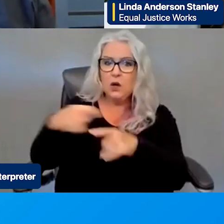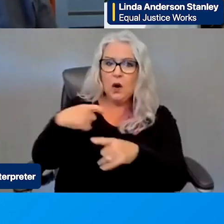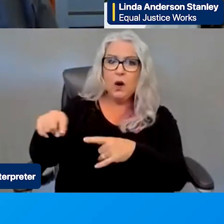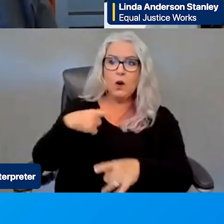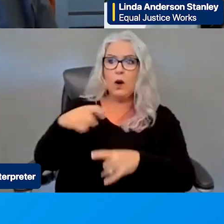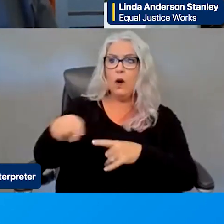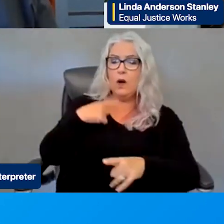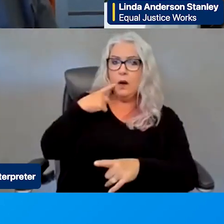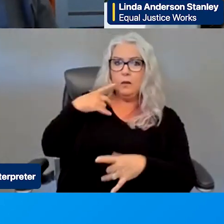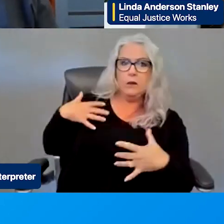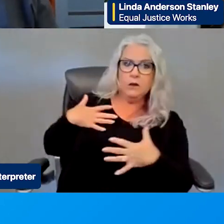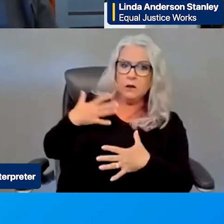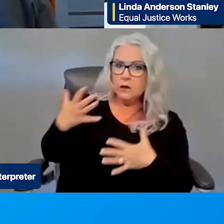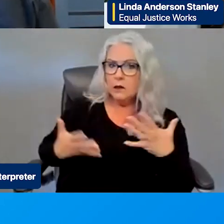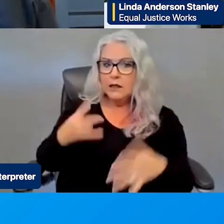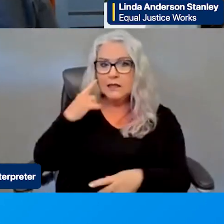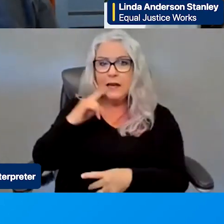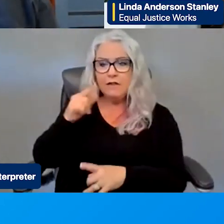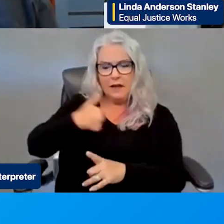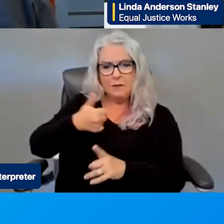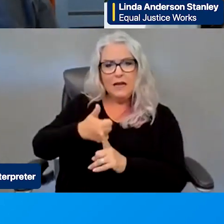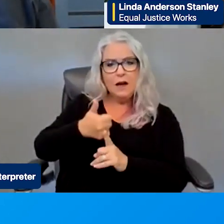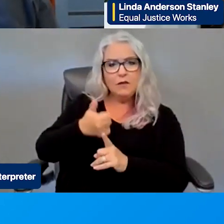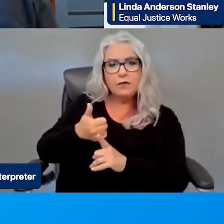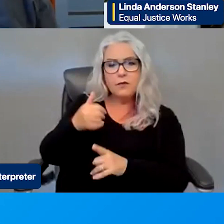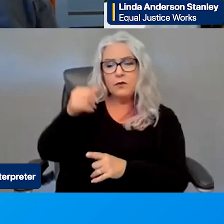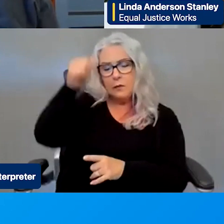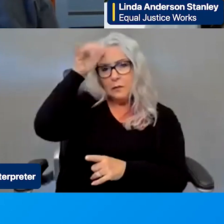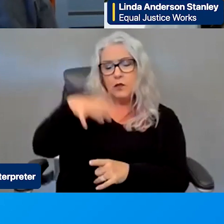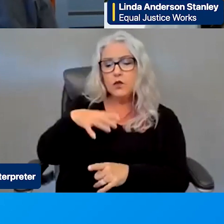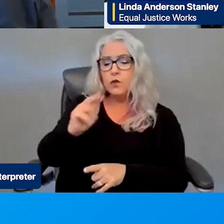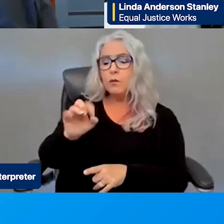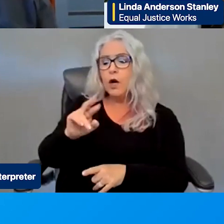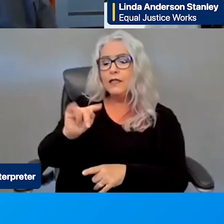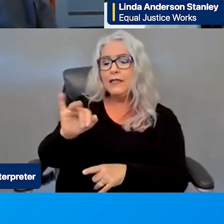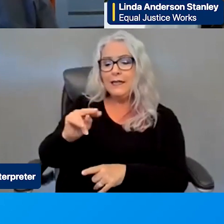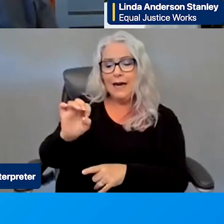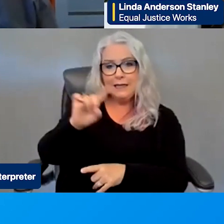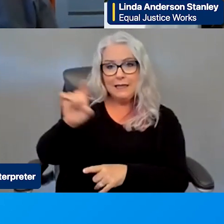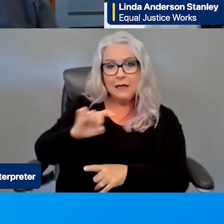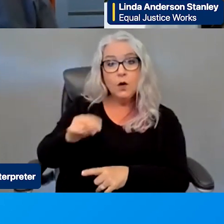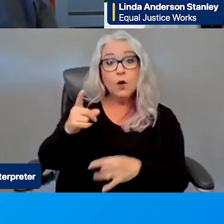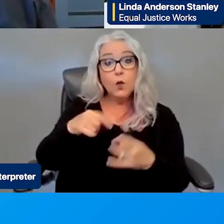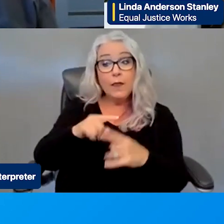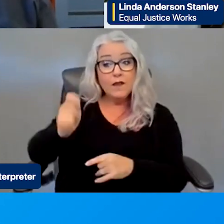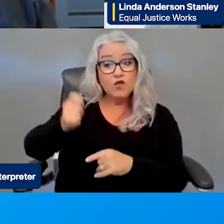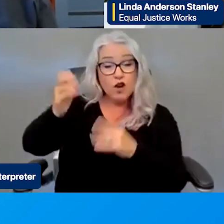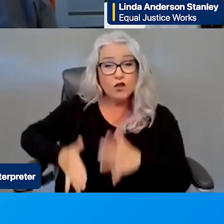And as a deaf person himself. And when the Judge heard those narratives that really turned it around for the Judge.